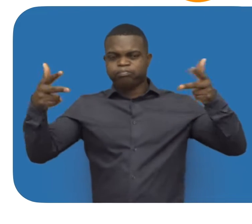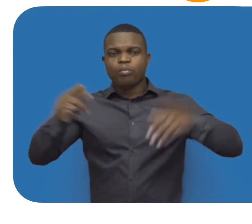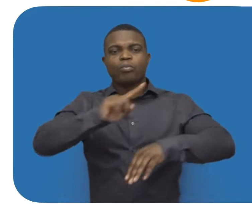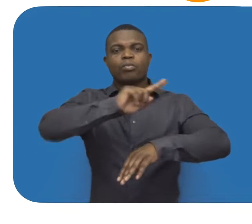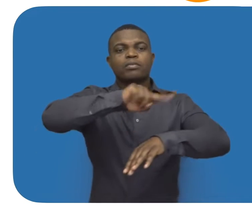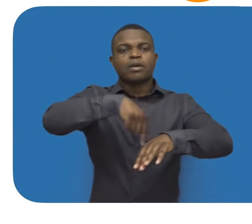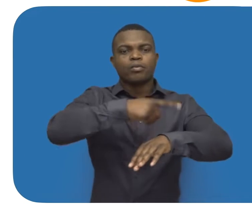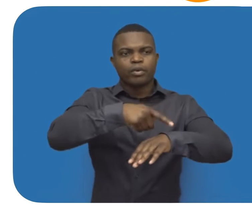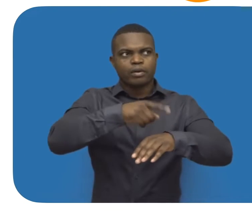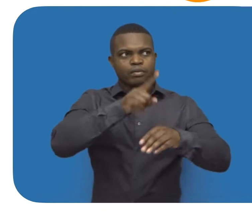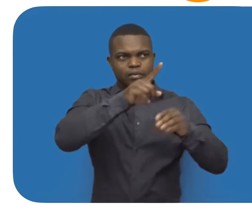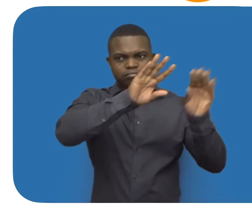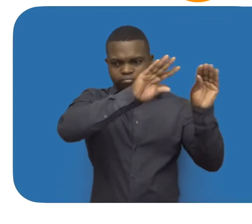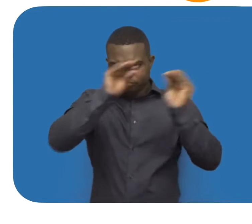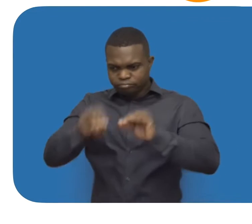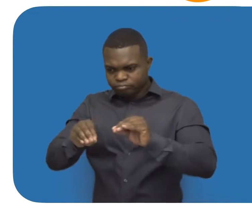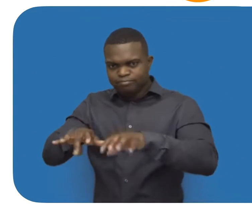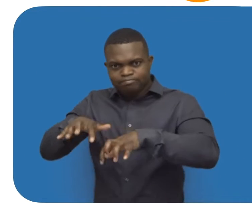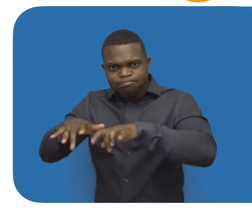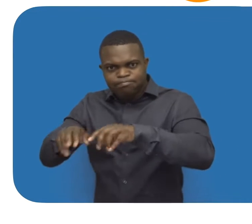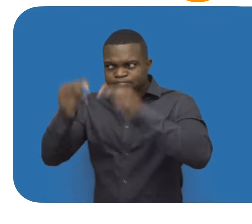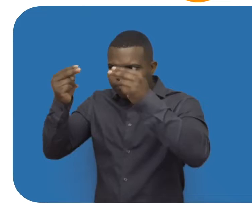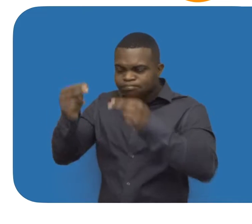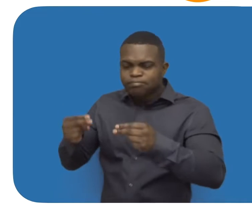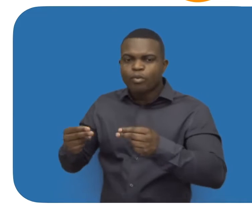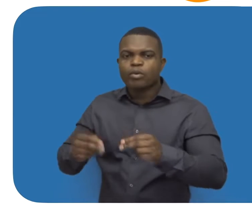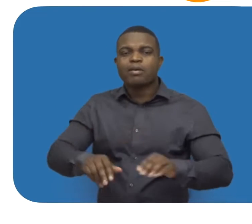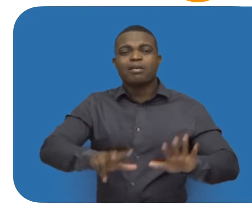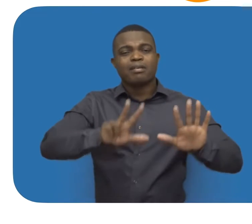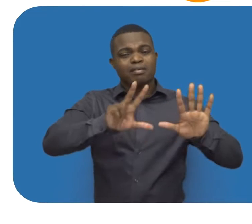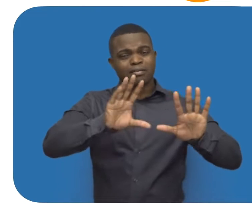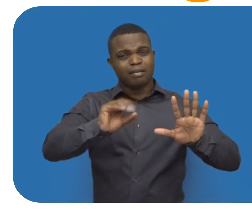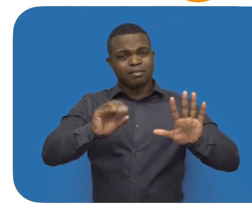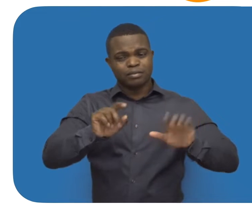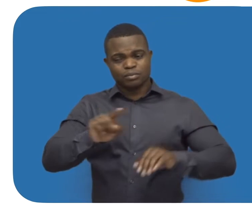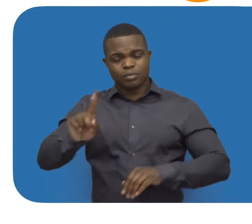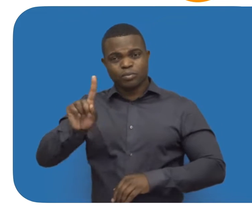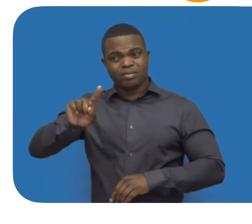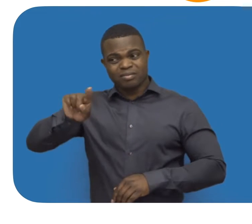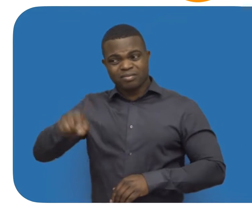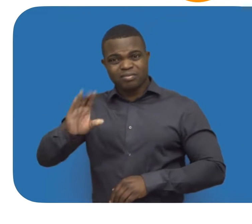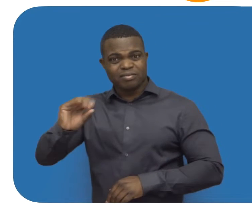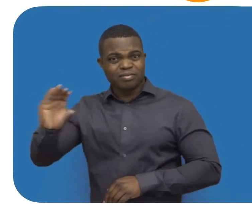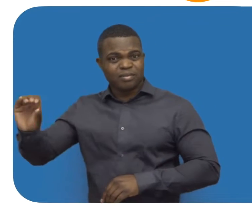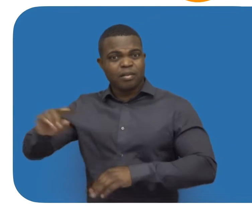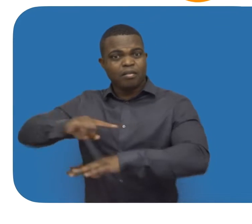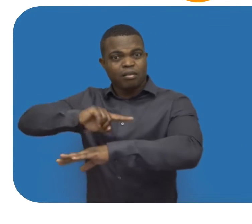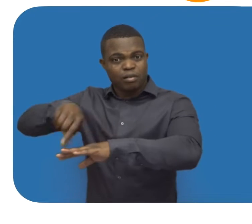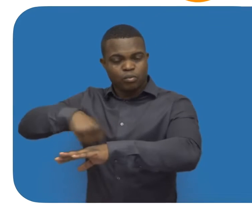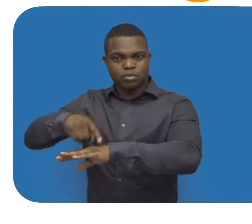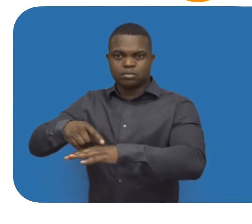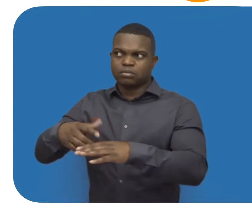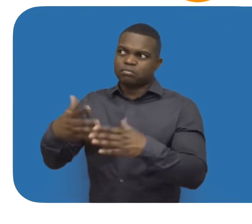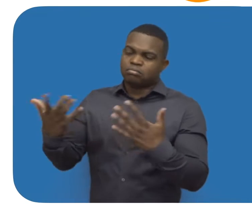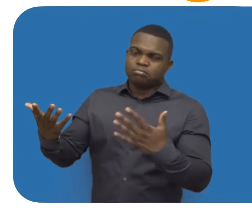800 to 1000 hours of work before publication setting hard constraints for how much of the reference corpus